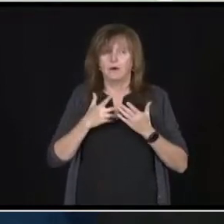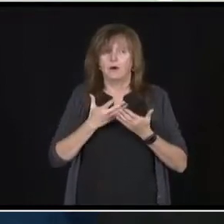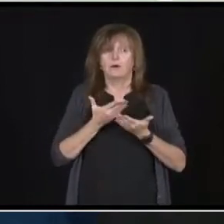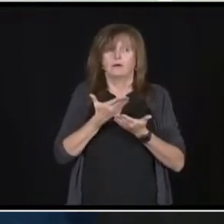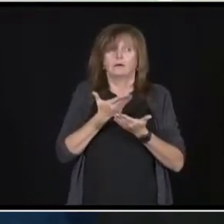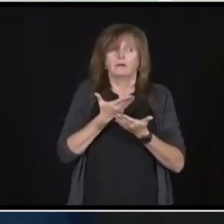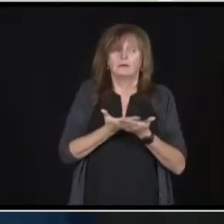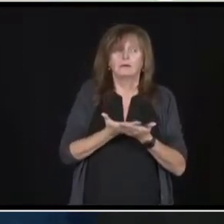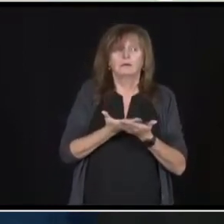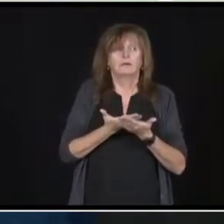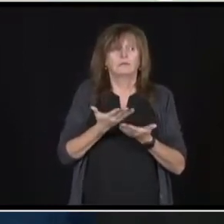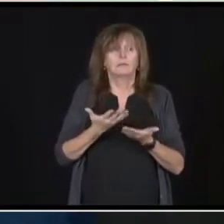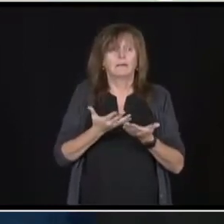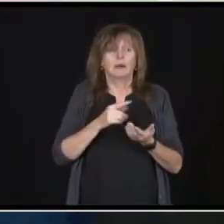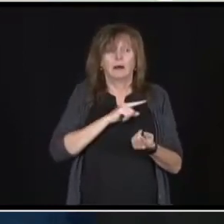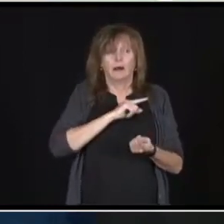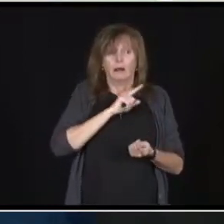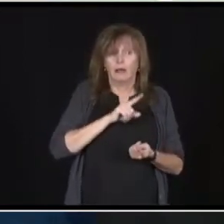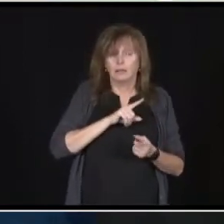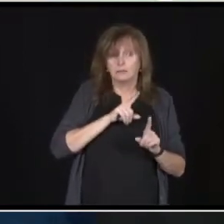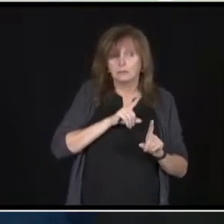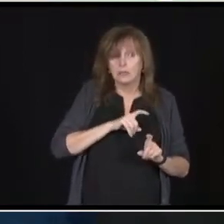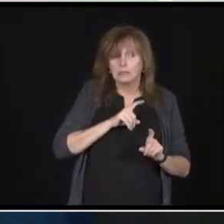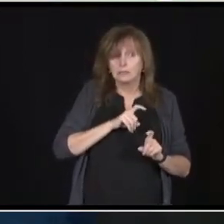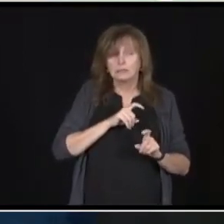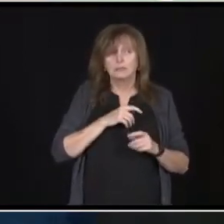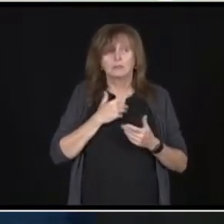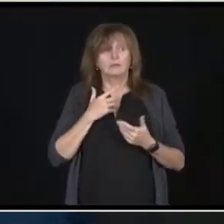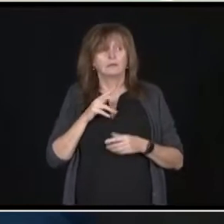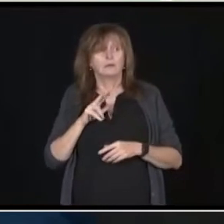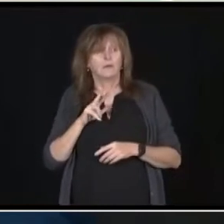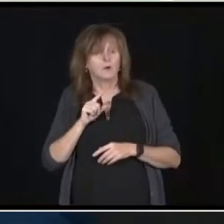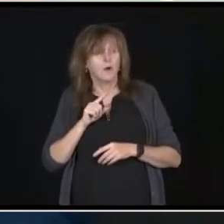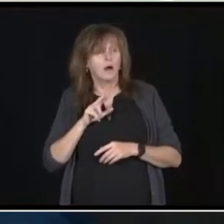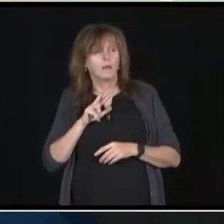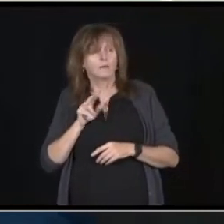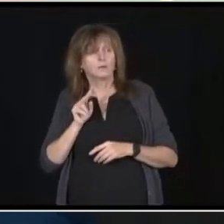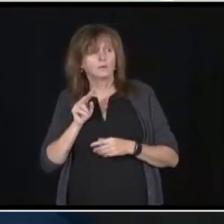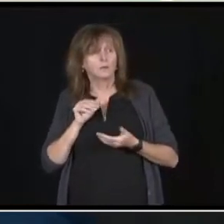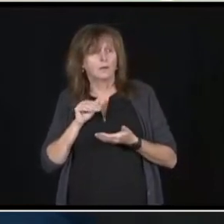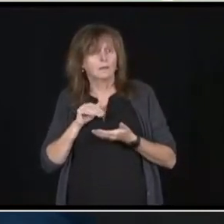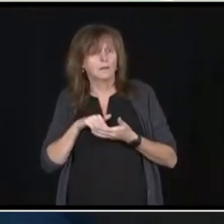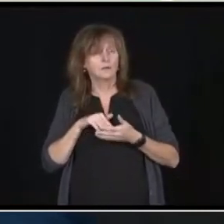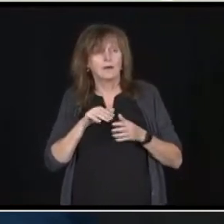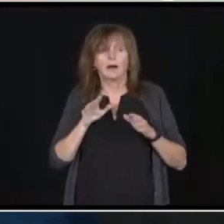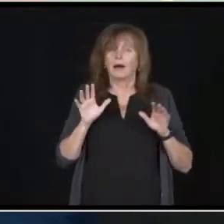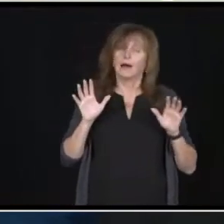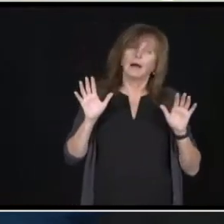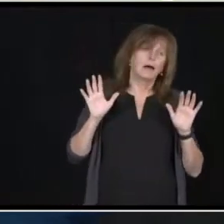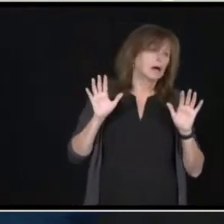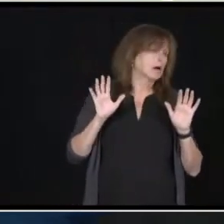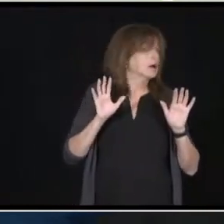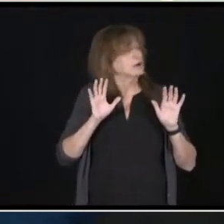less tests were done. I think it was 32,000 test or something like that. However, it also indicates